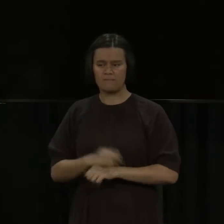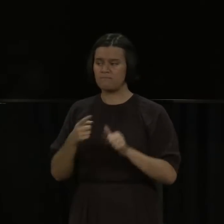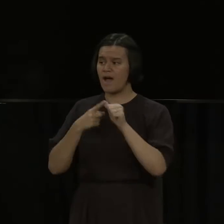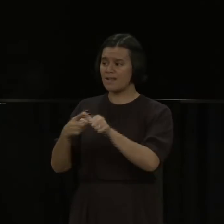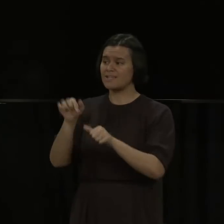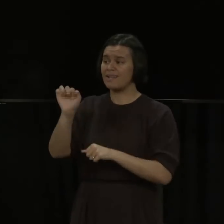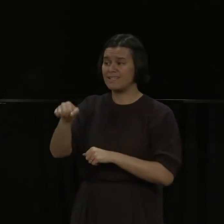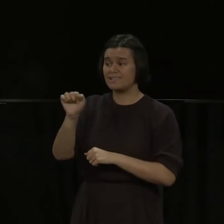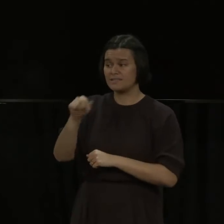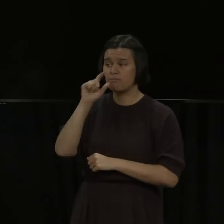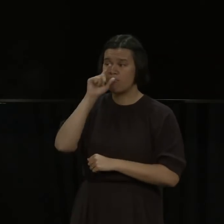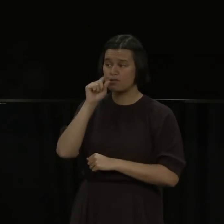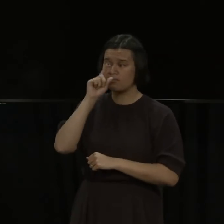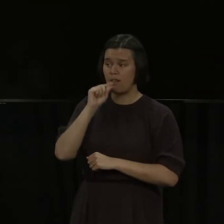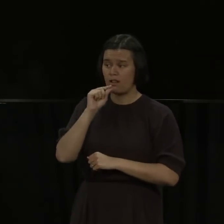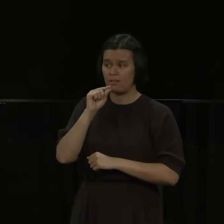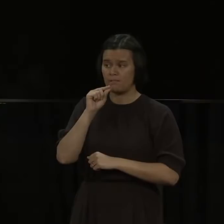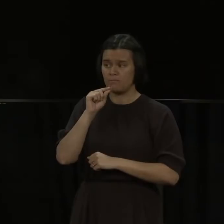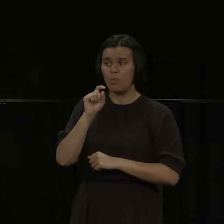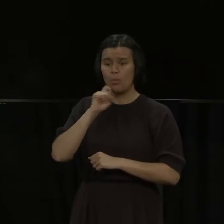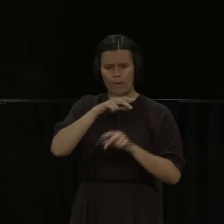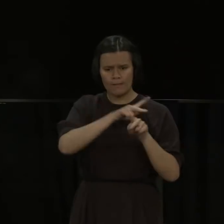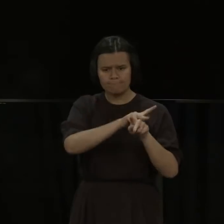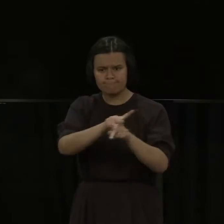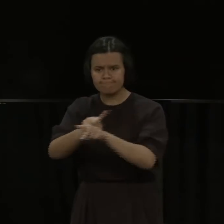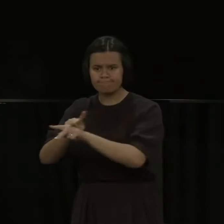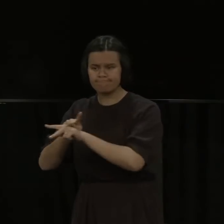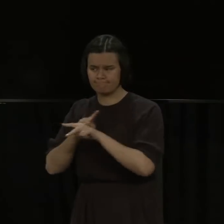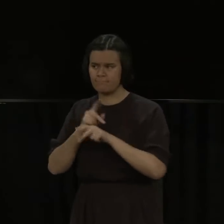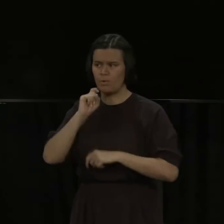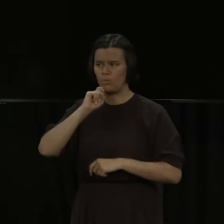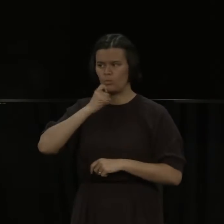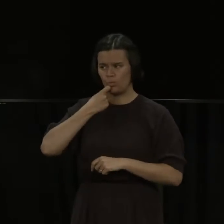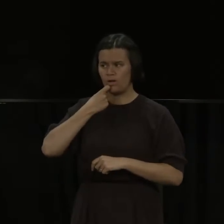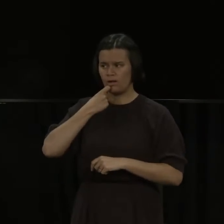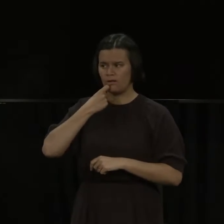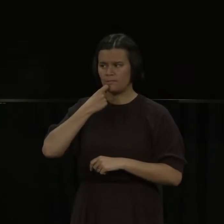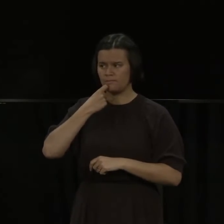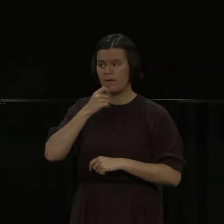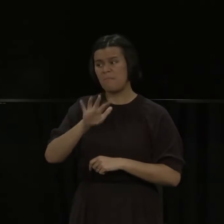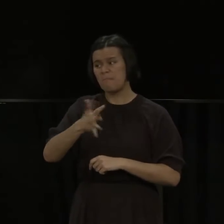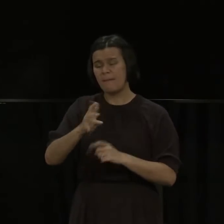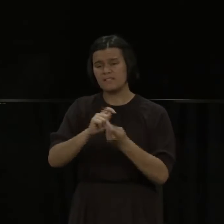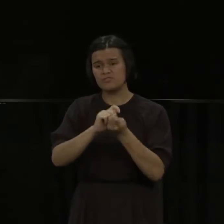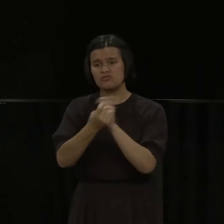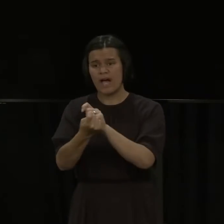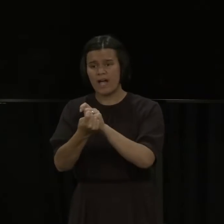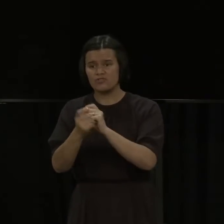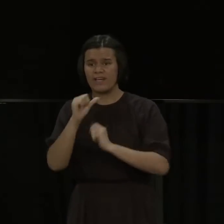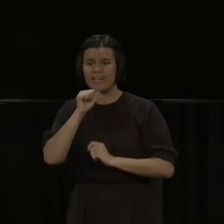some of those gathering caps in the system? >> It could and as